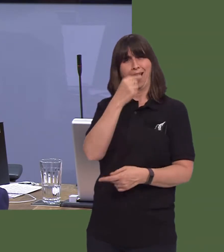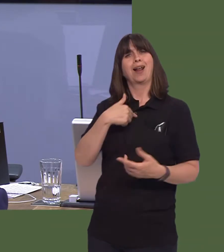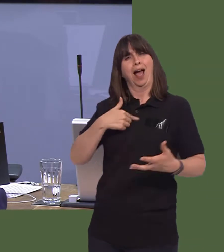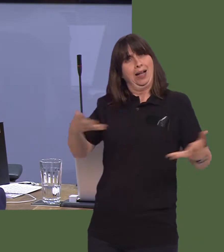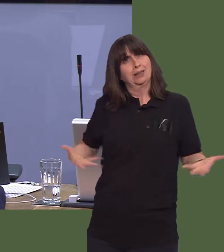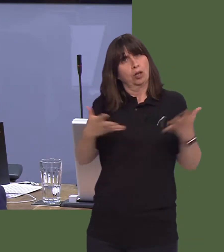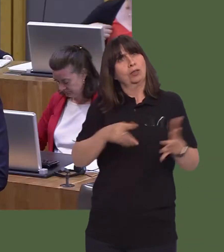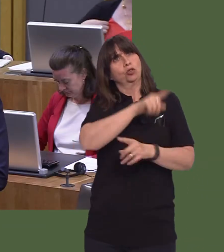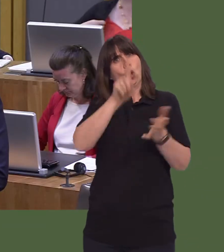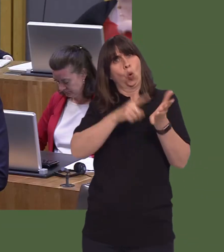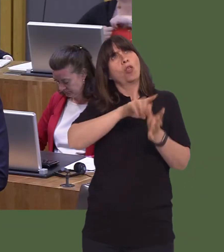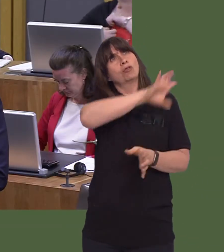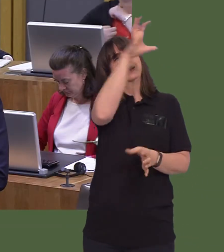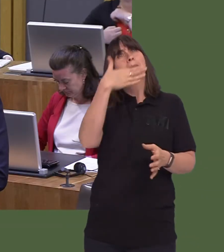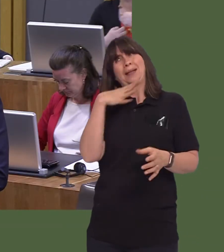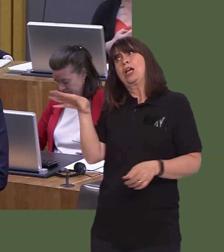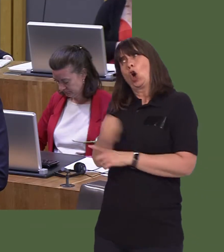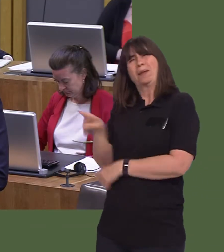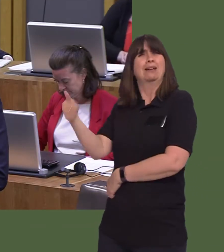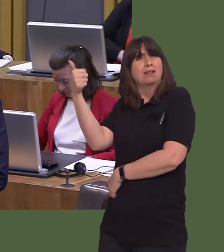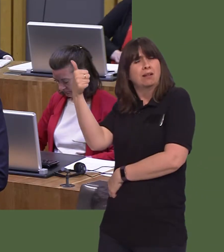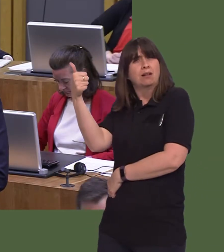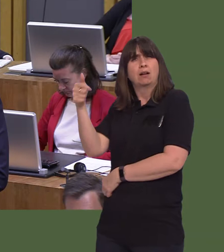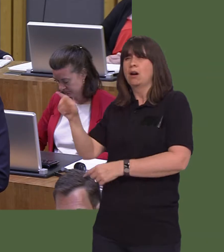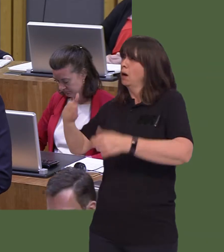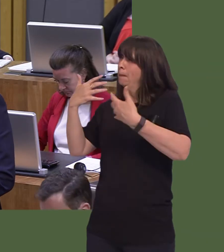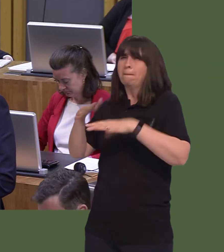other local authorities to follow the good example of those who have already committed to this policy.